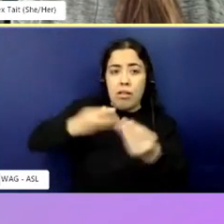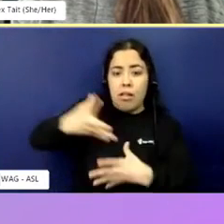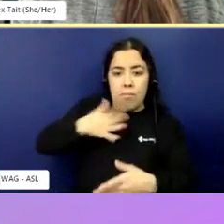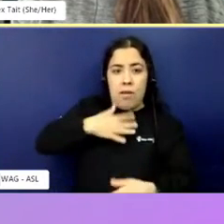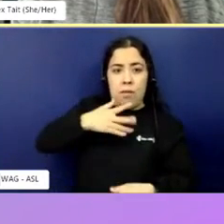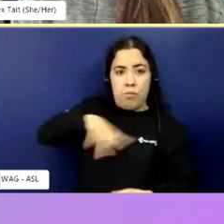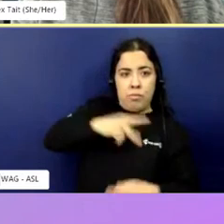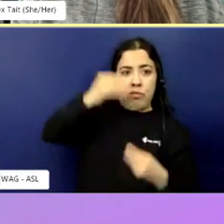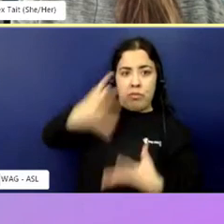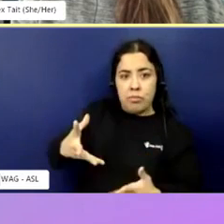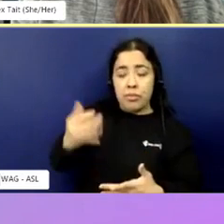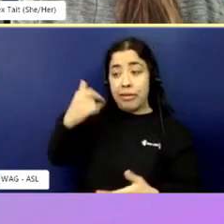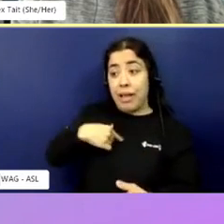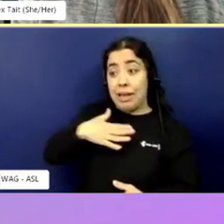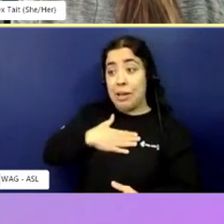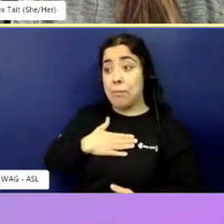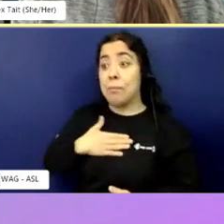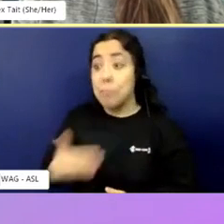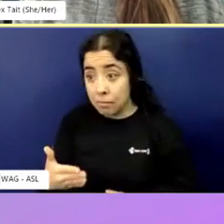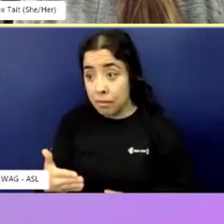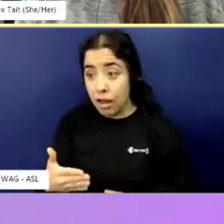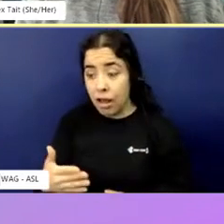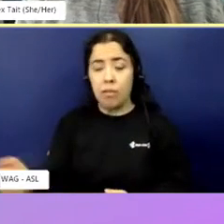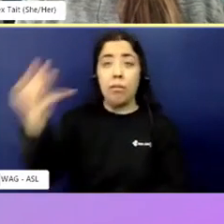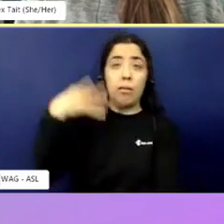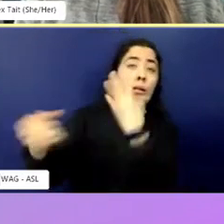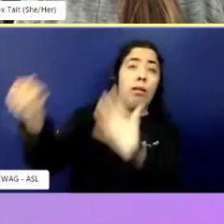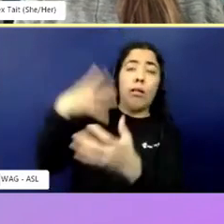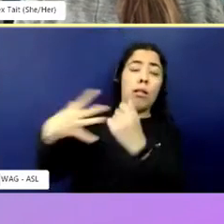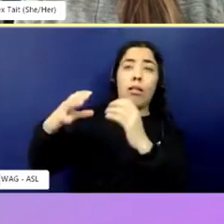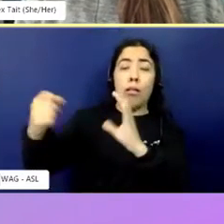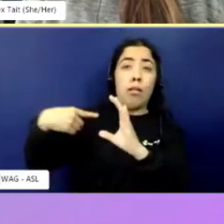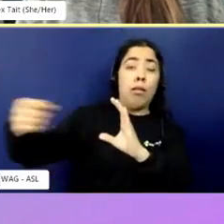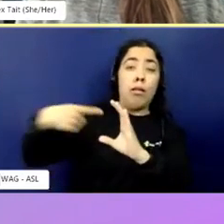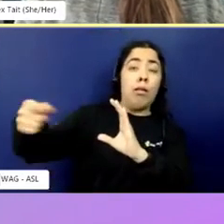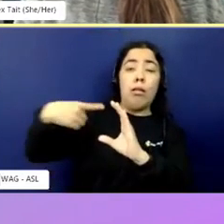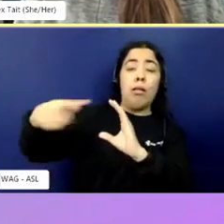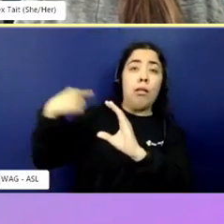websites as due to the amount of personal contact information they asked for.